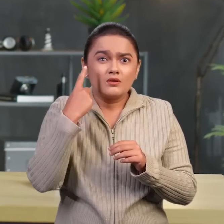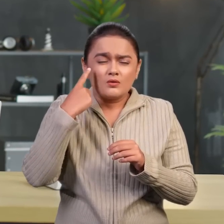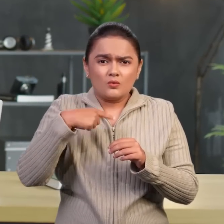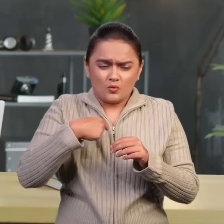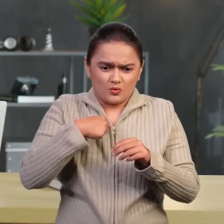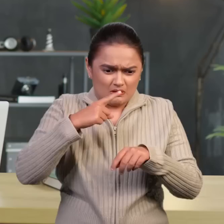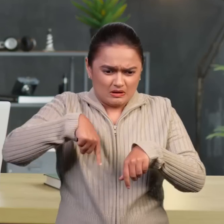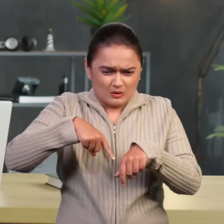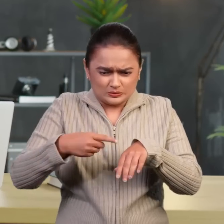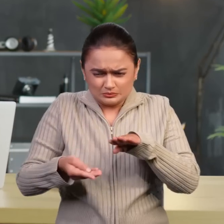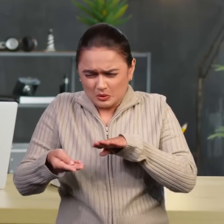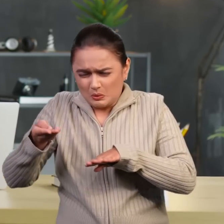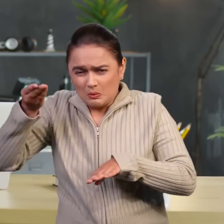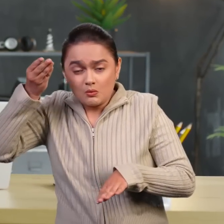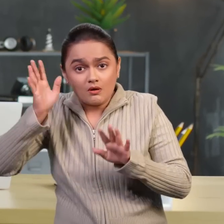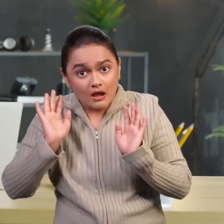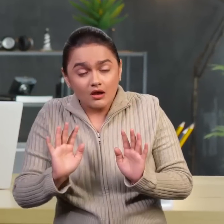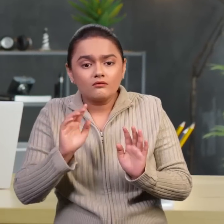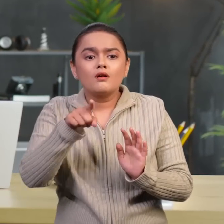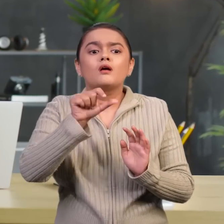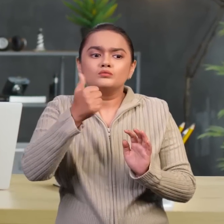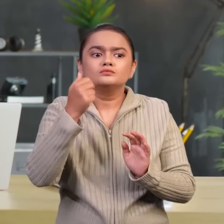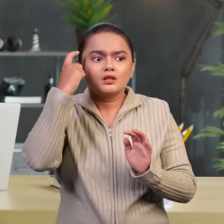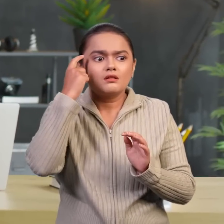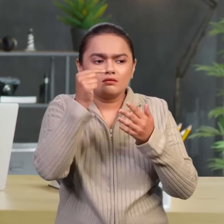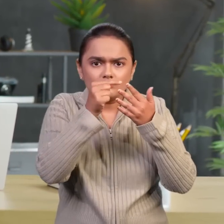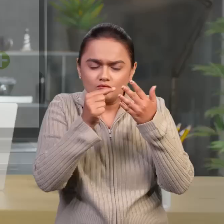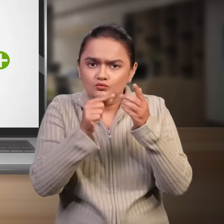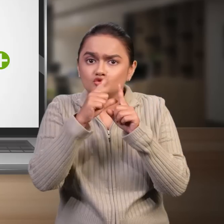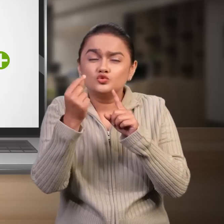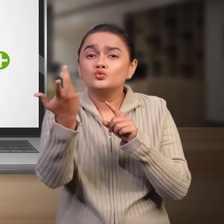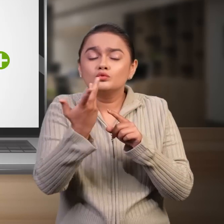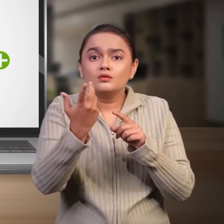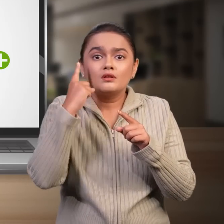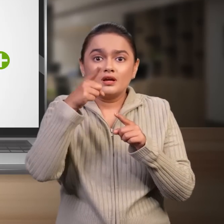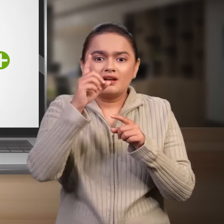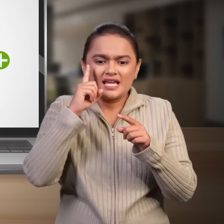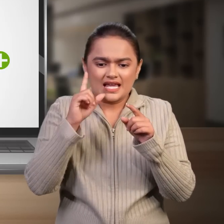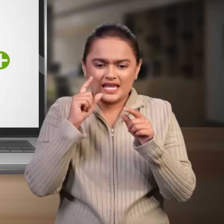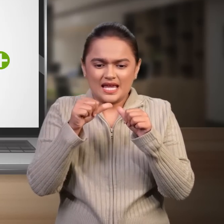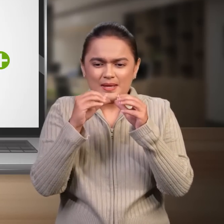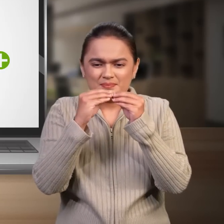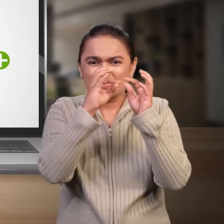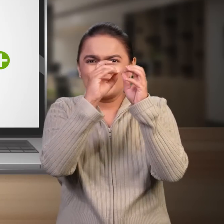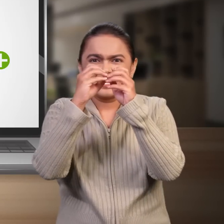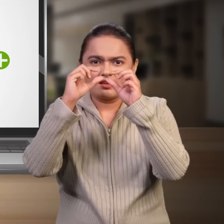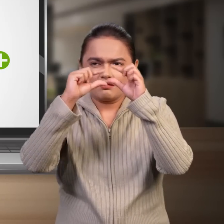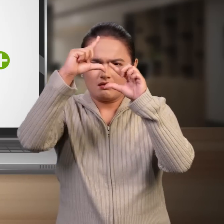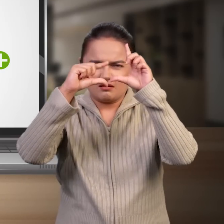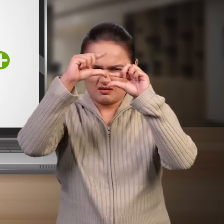for a very extended period of time can consider doing a few things. One is try and adjust the font size on your computer.